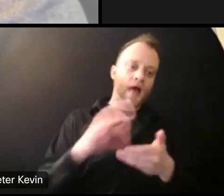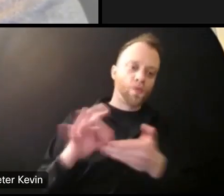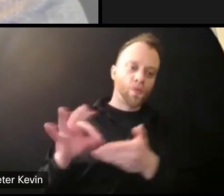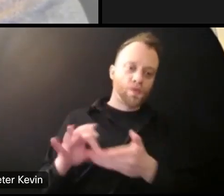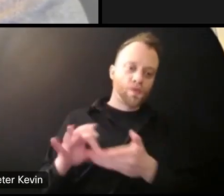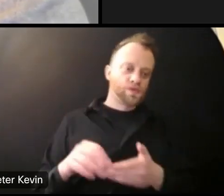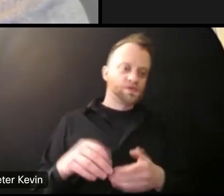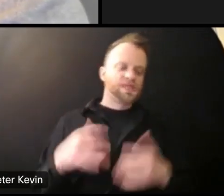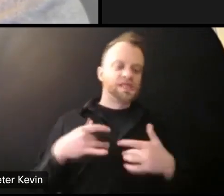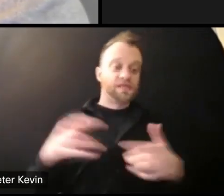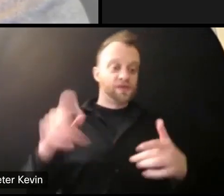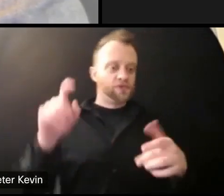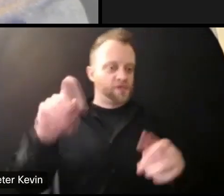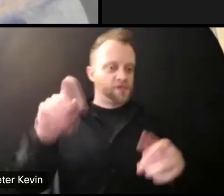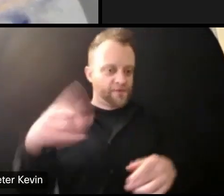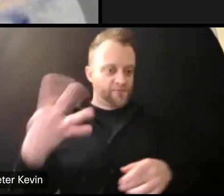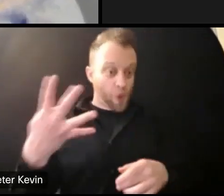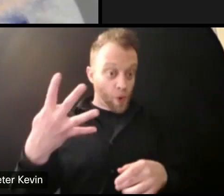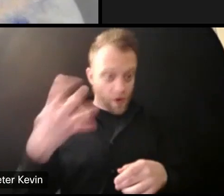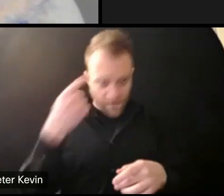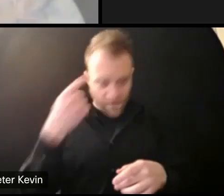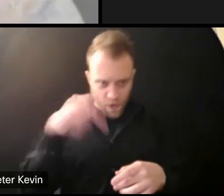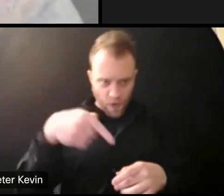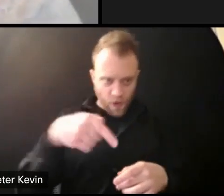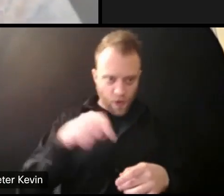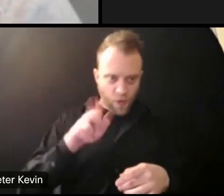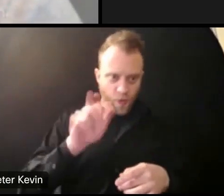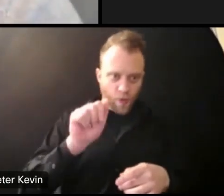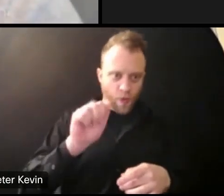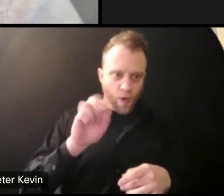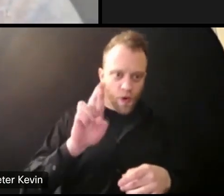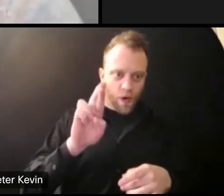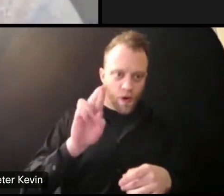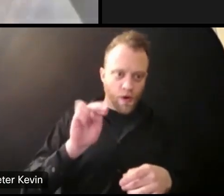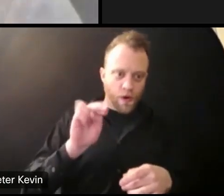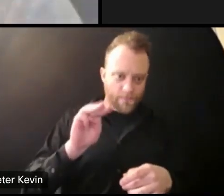if all the seats were filled. But, if there's one vacancy you would need three. (Kramer) Good, okay,